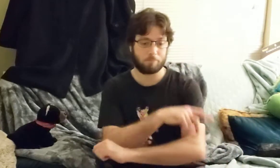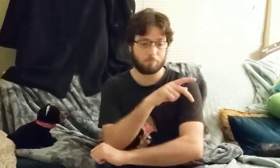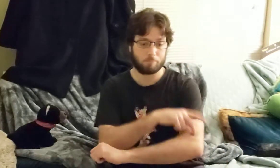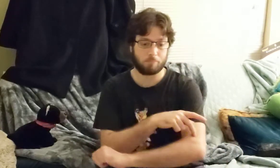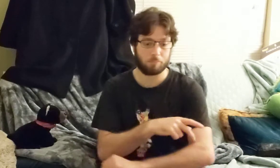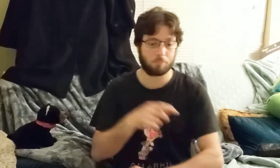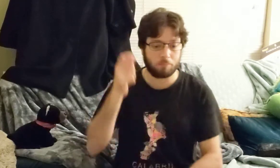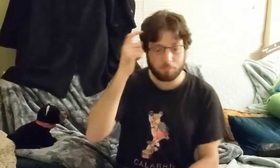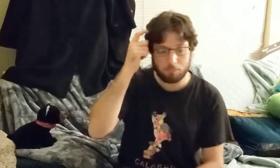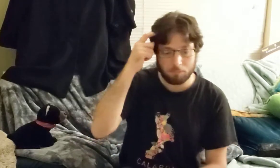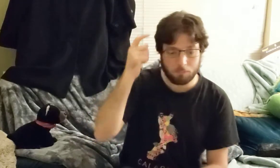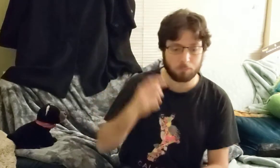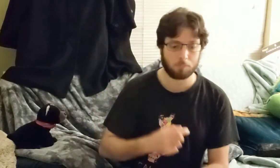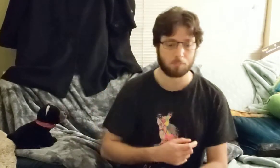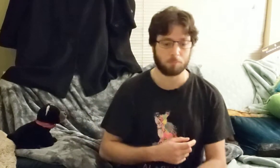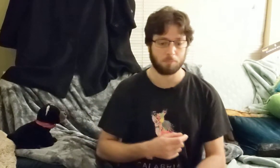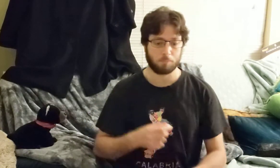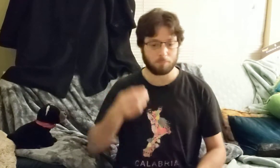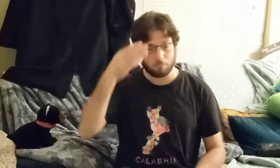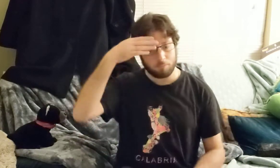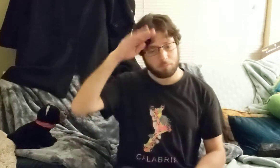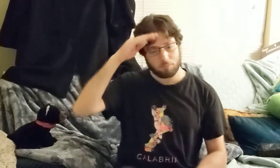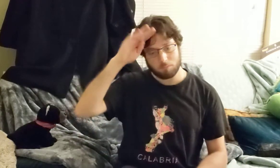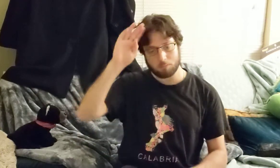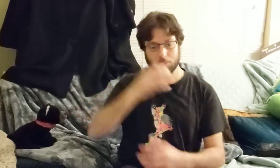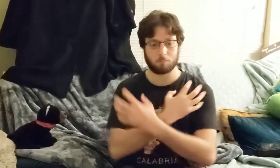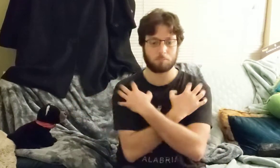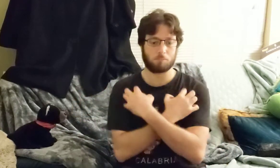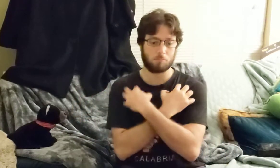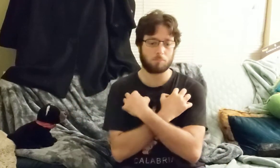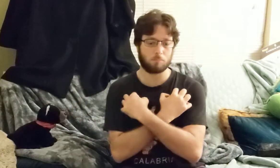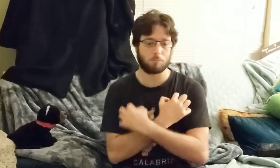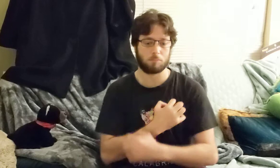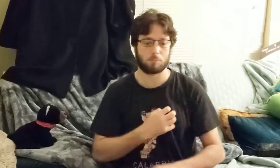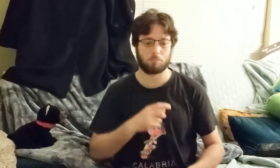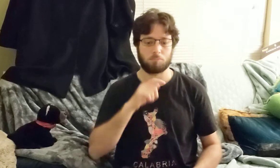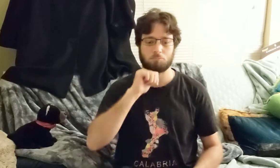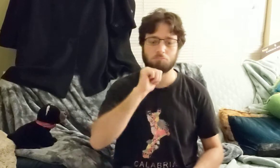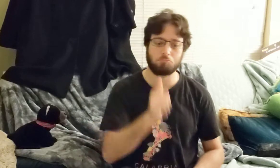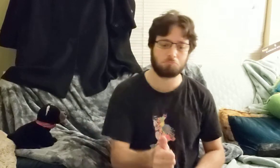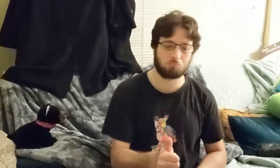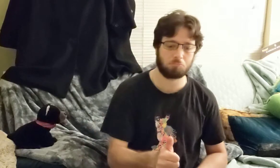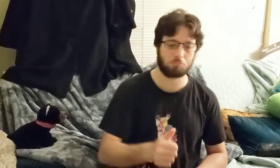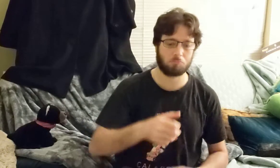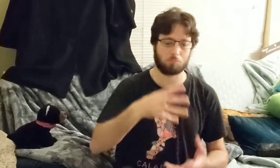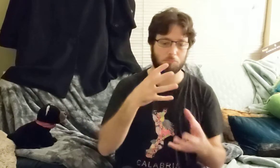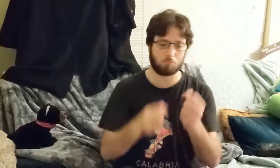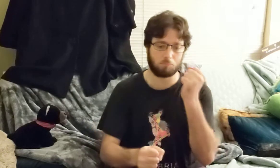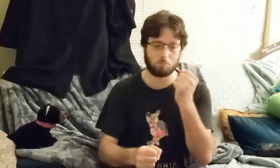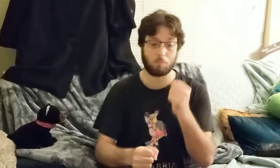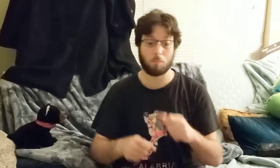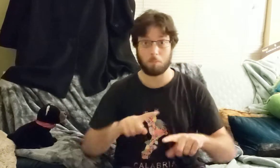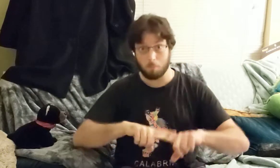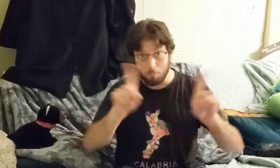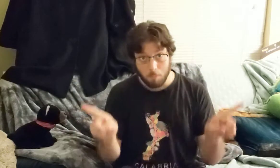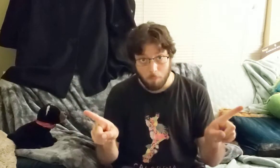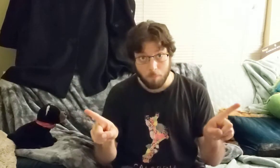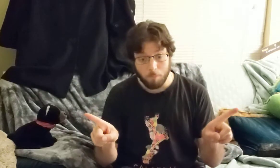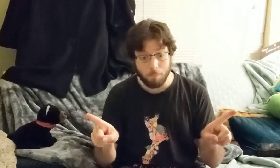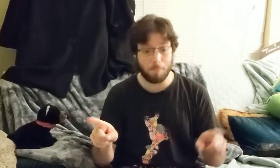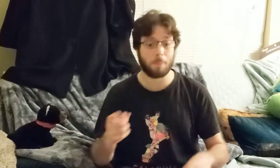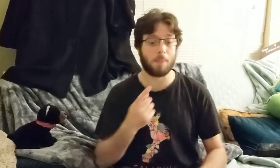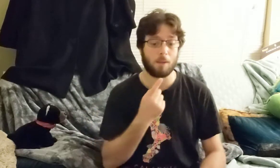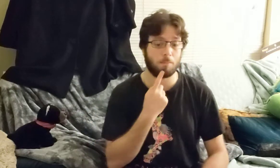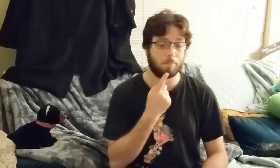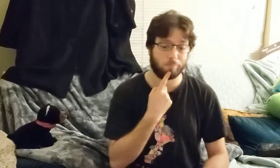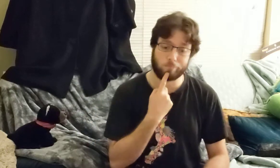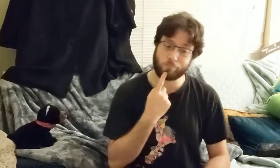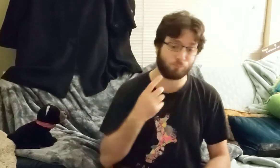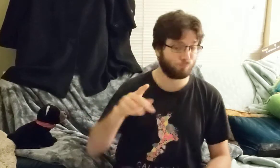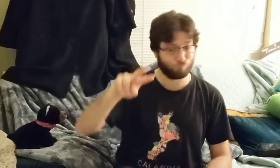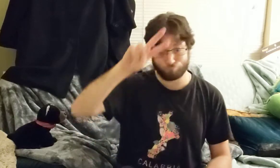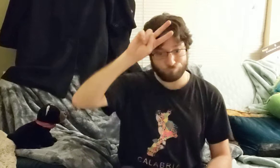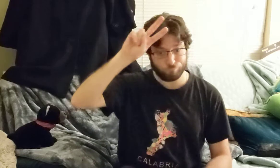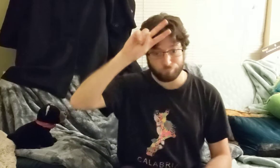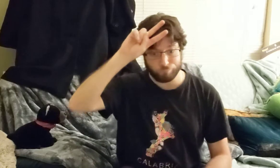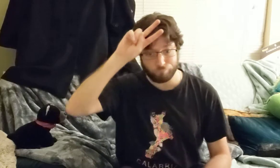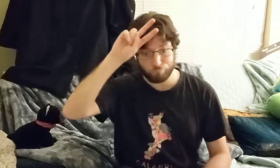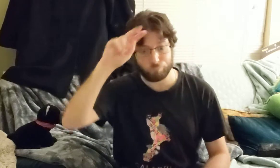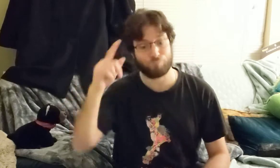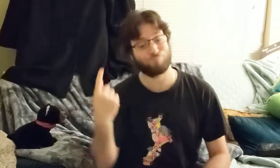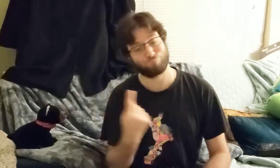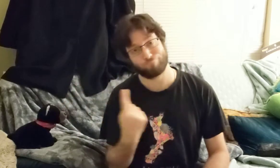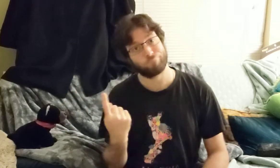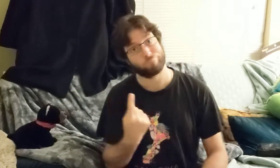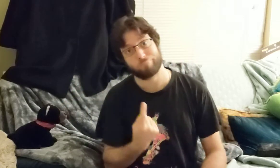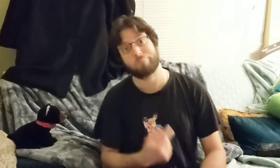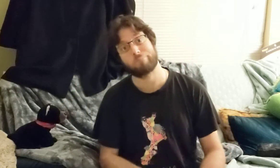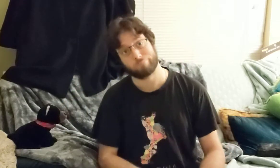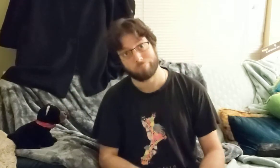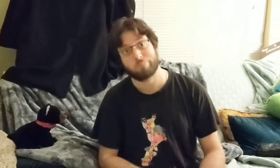BEARALDO THINK IRISH BEAR NOT CRUEL BUT SAY STUPID SOMETHING